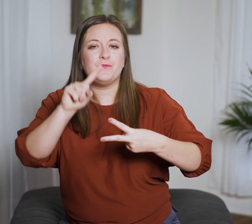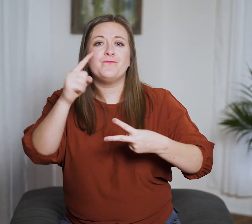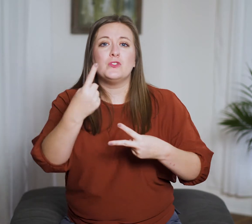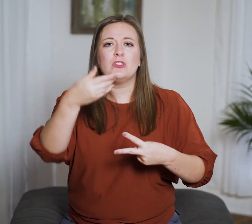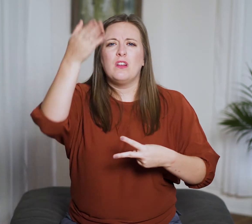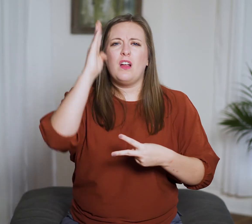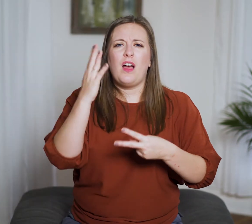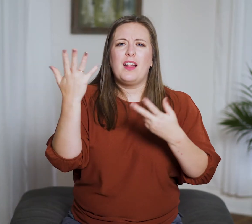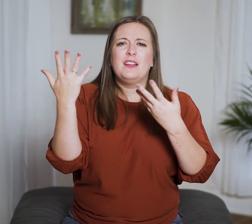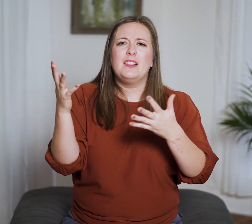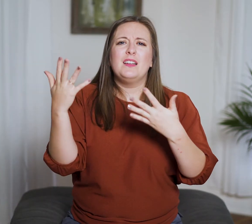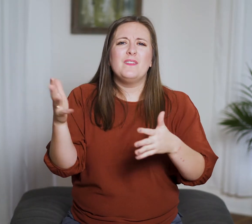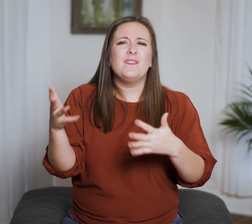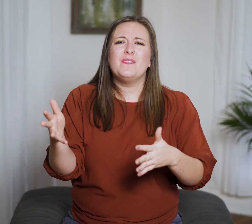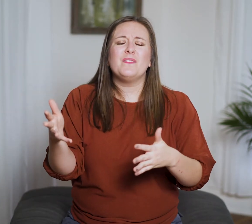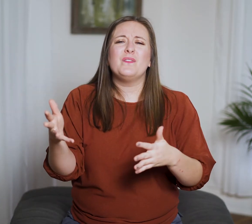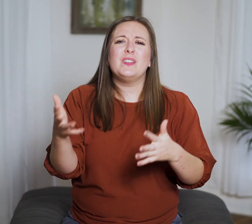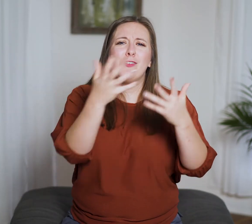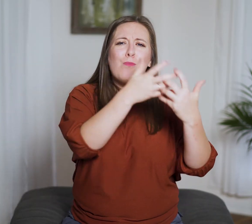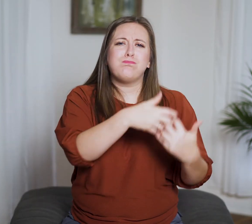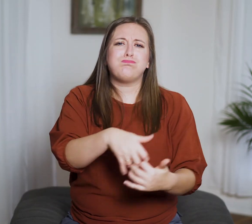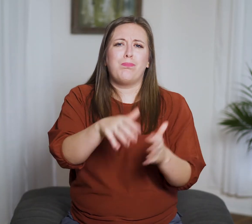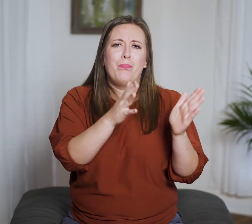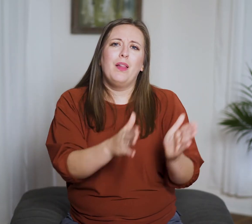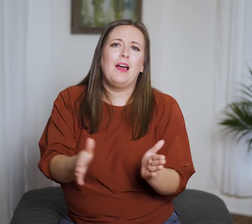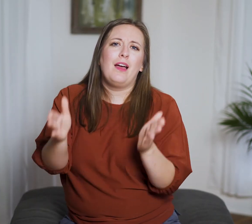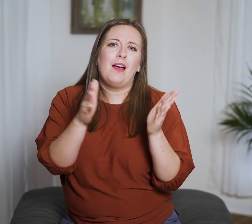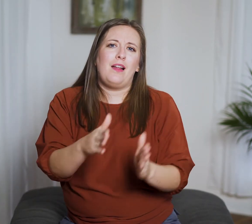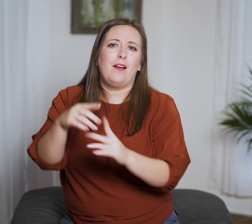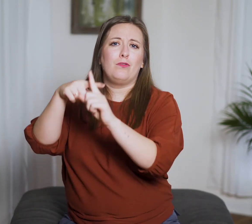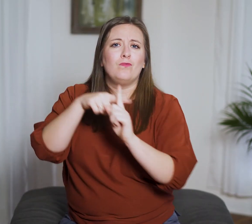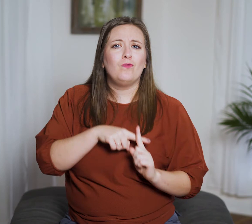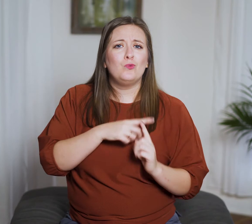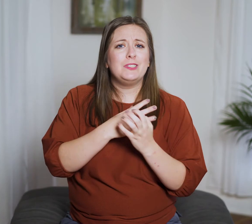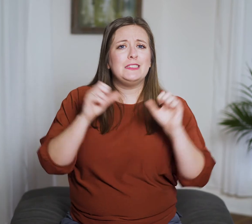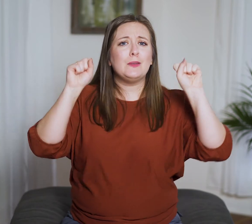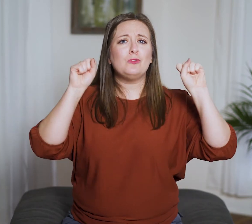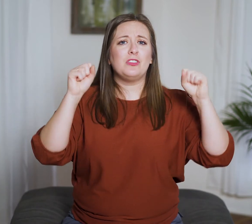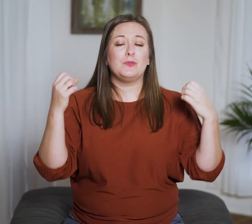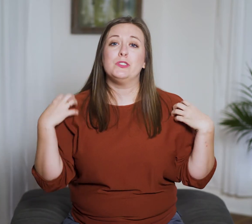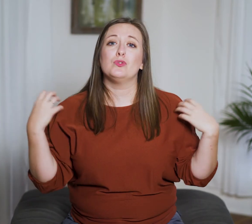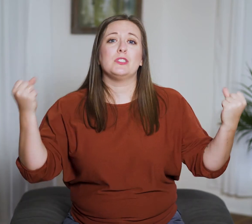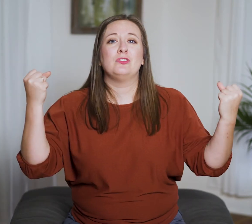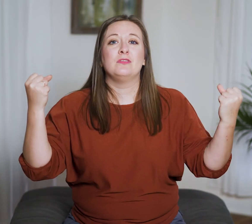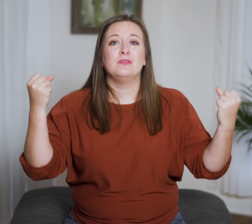First, God has already laid out the plan of redemption and restoration.